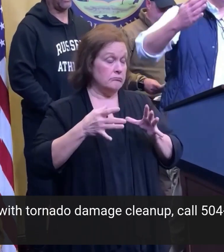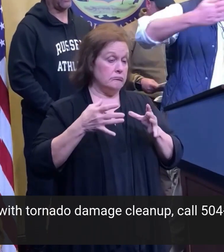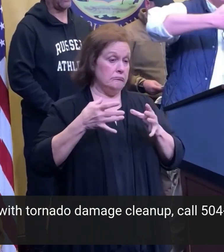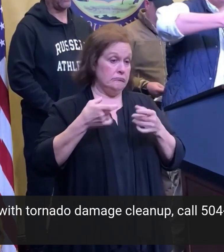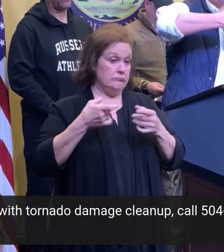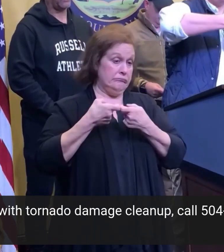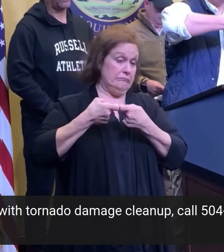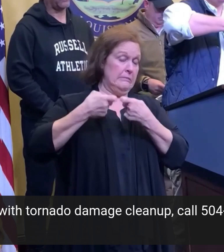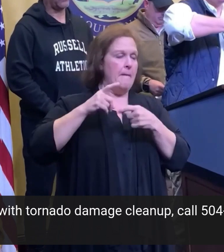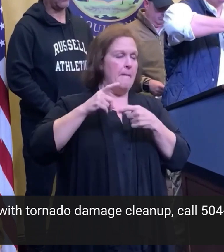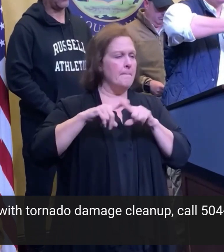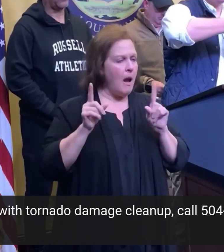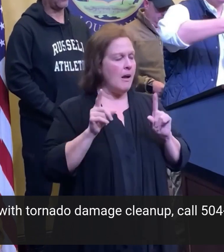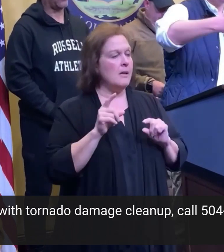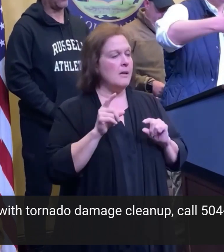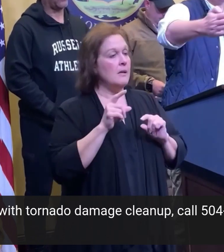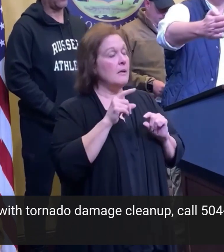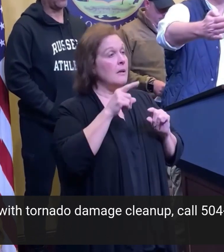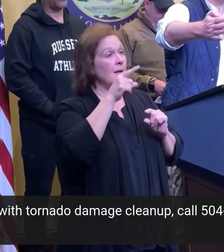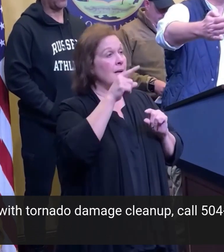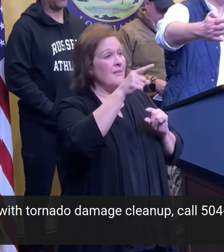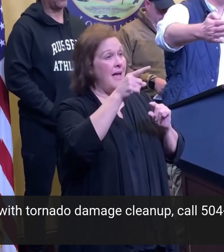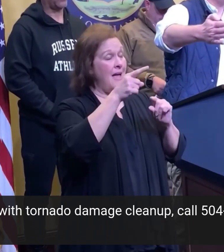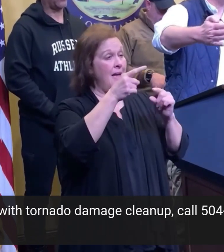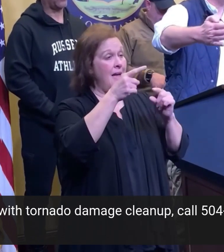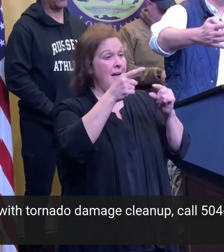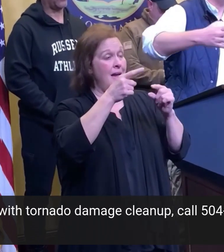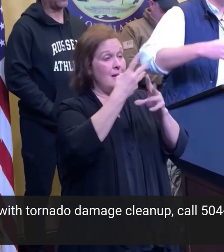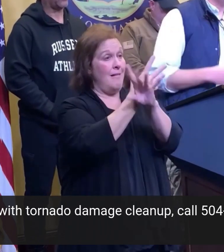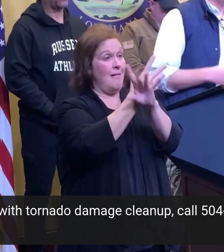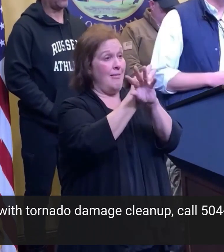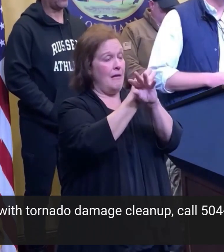the traffic signal goes over the street it just sort of turns like a weather vane we believe our